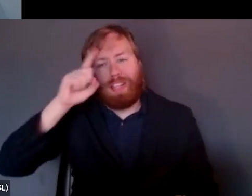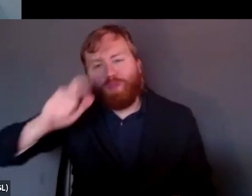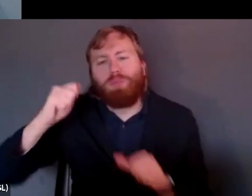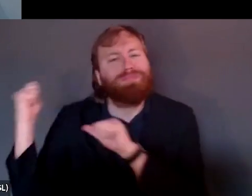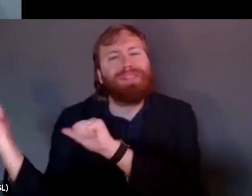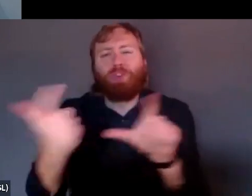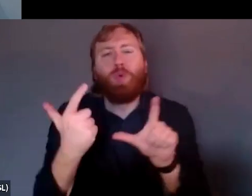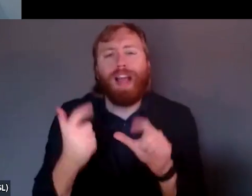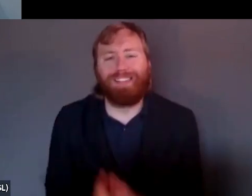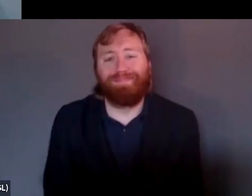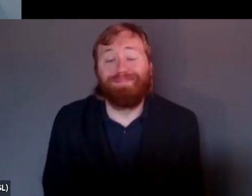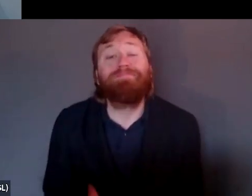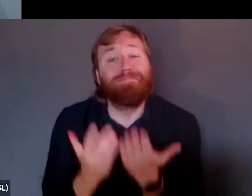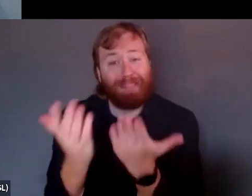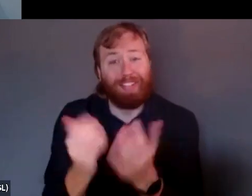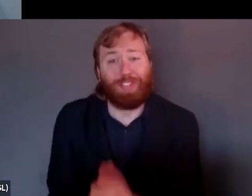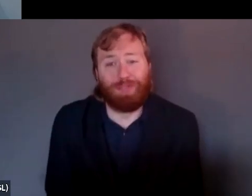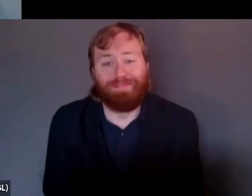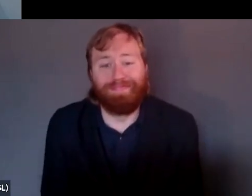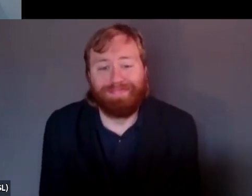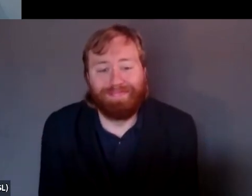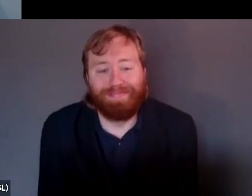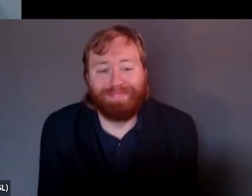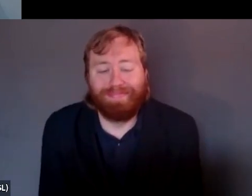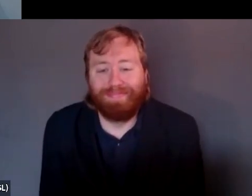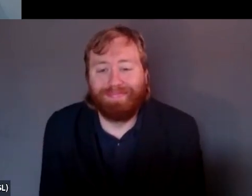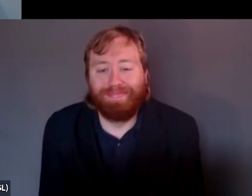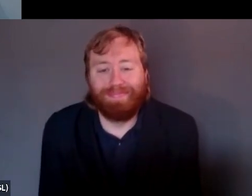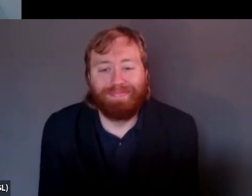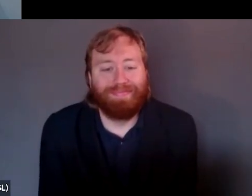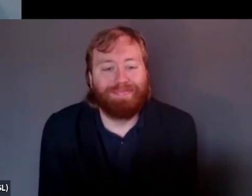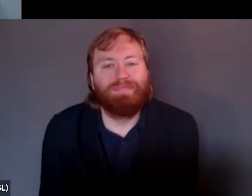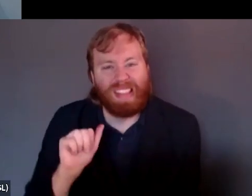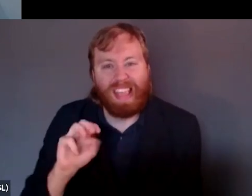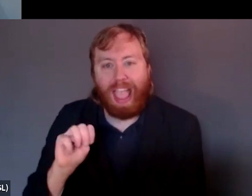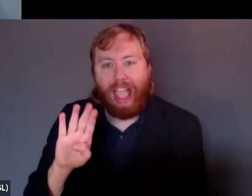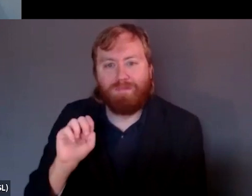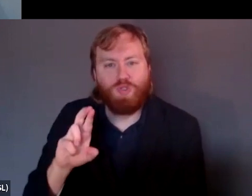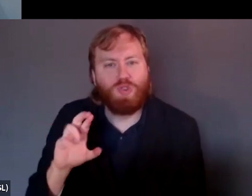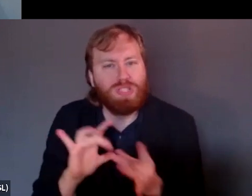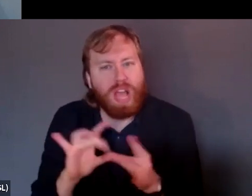Amber, back to you. >> AMBER: Thank you so much. Ron and Kevin, that was a great presentation.